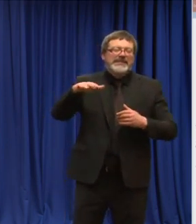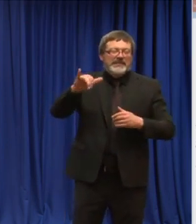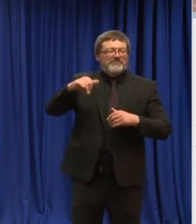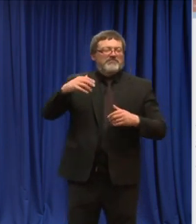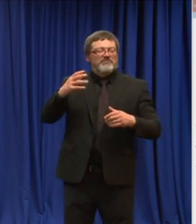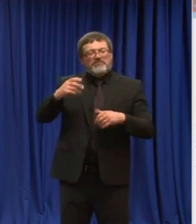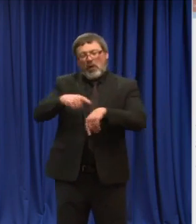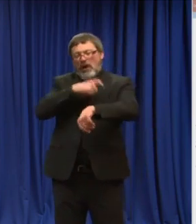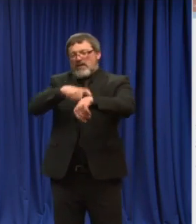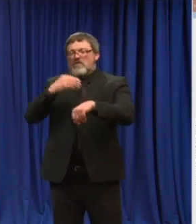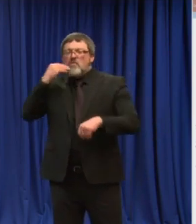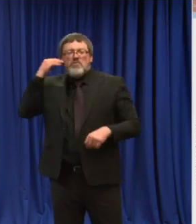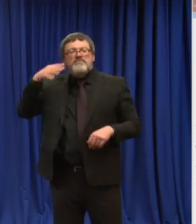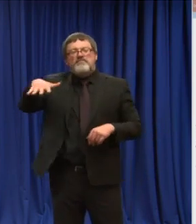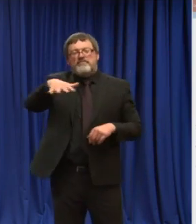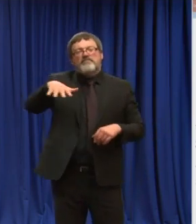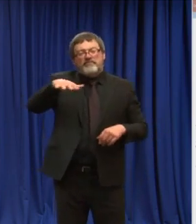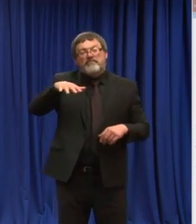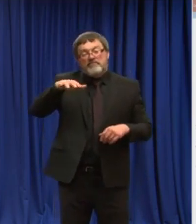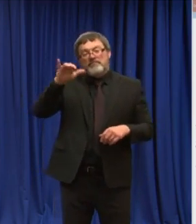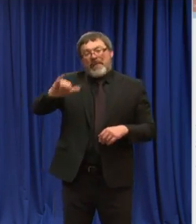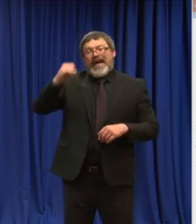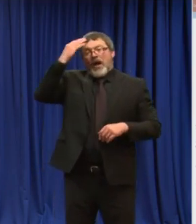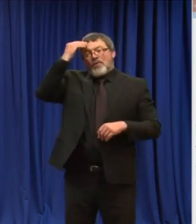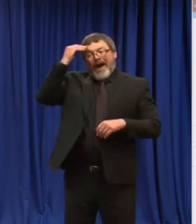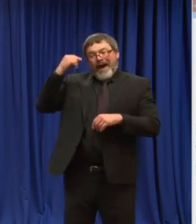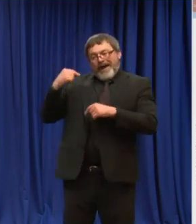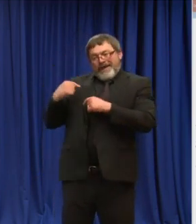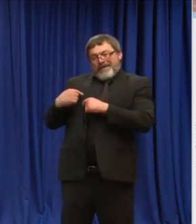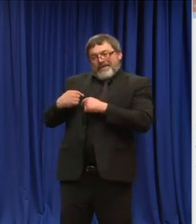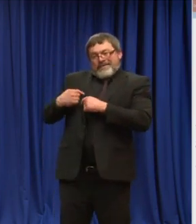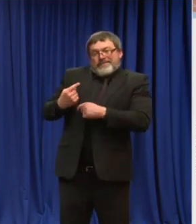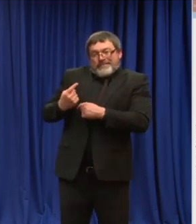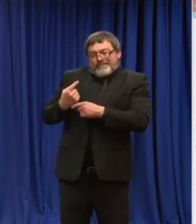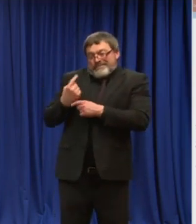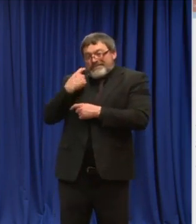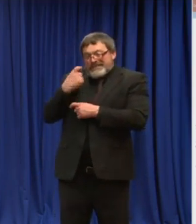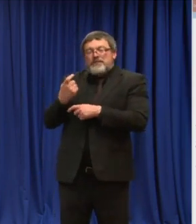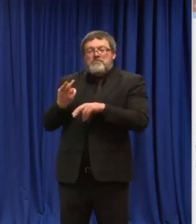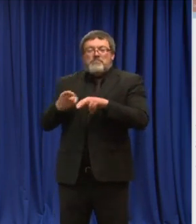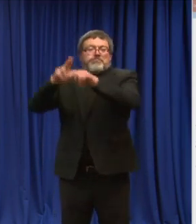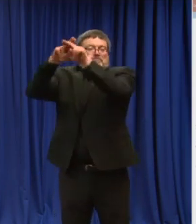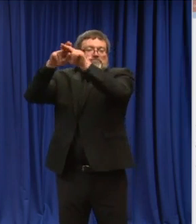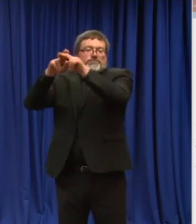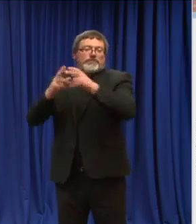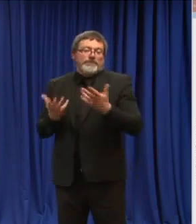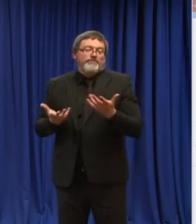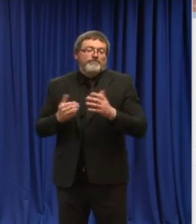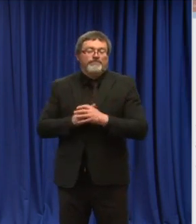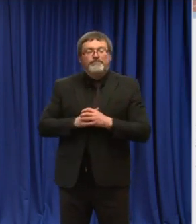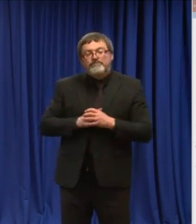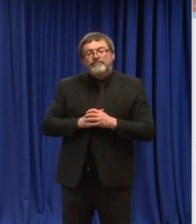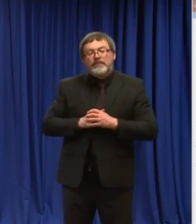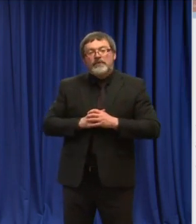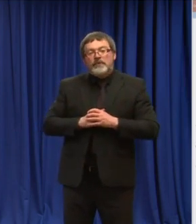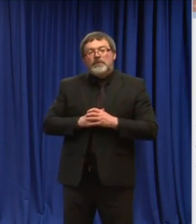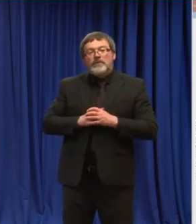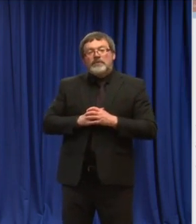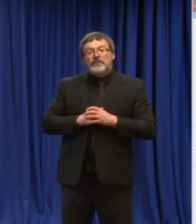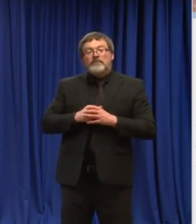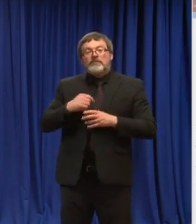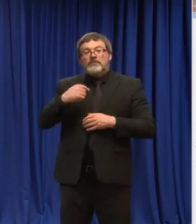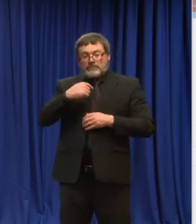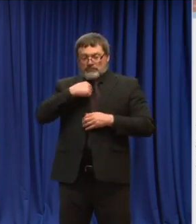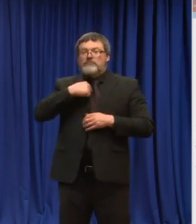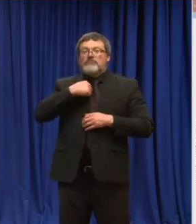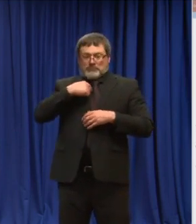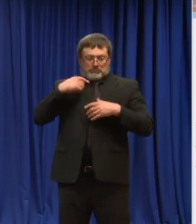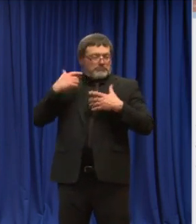AND I THINK THIS IS PART OF THE REASON FOR THE INCREASING NUMBER OF DEATHS FROM COVID-19 THAT WE HAVE SEEN IN THE LAST FEW DAYS AND WE ARE WORKING WITH THESE FACILITIES THAT HAVE EXPERIENCED